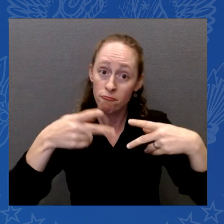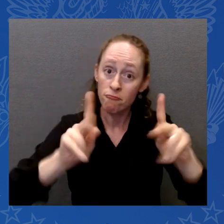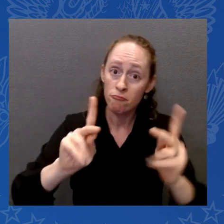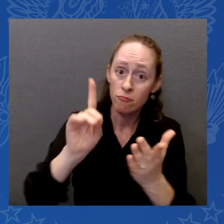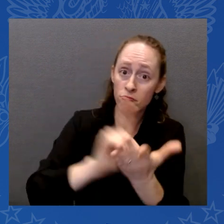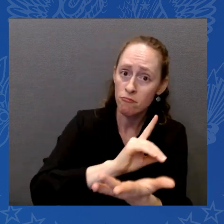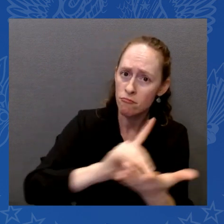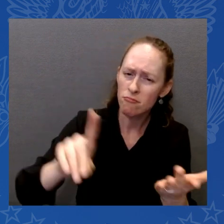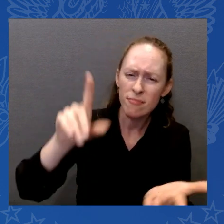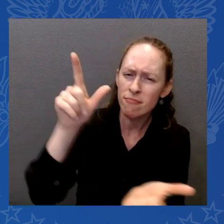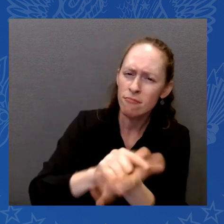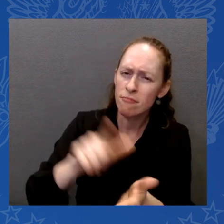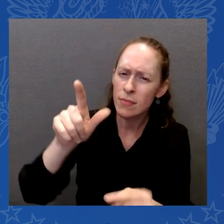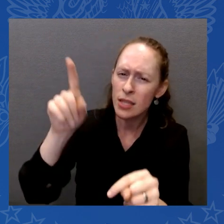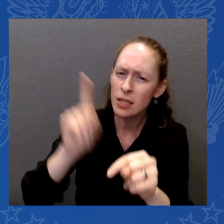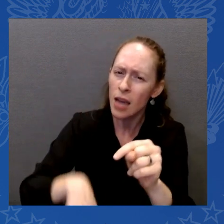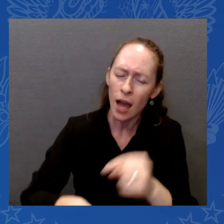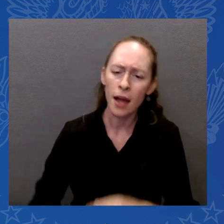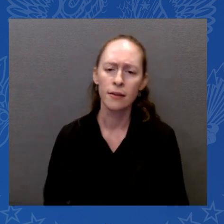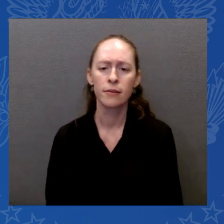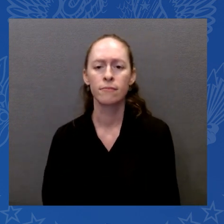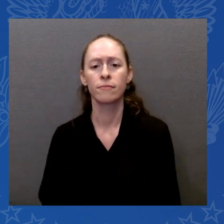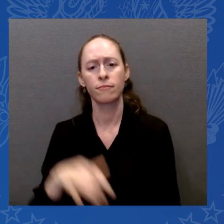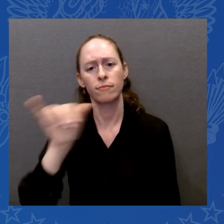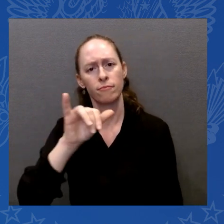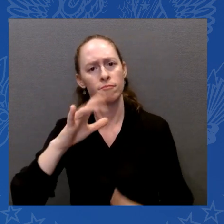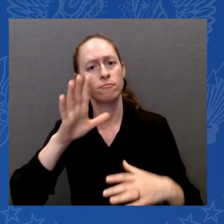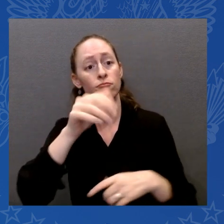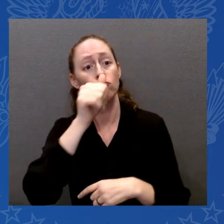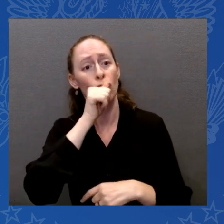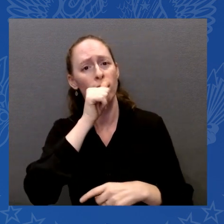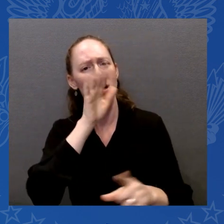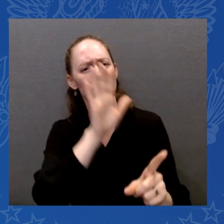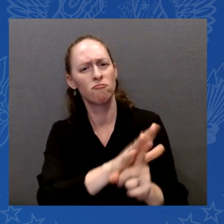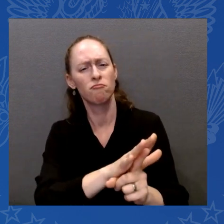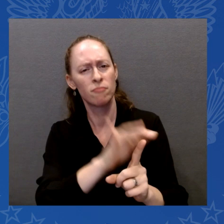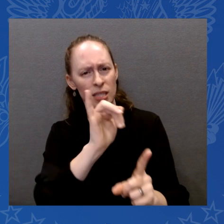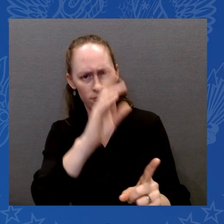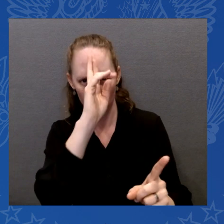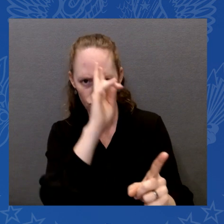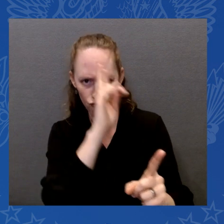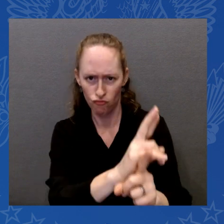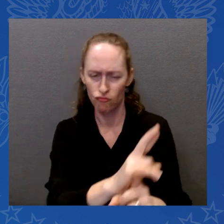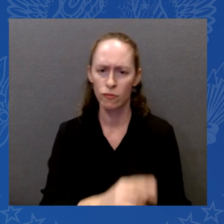And we're fighting this battle in the courts as well. And I want to thank the Vice President and Secretary Becerra